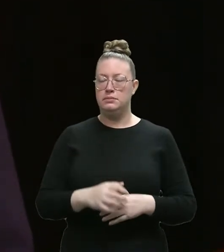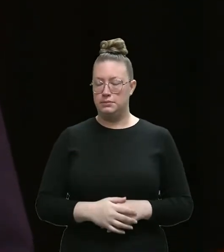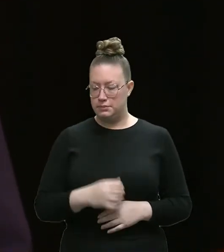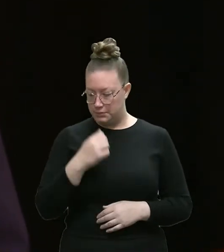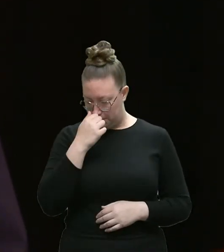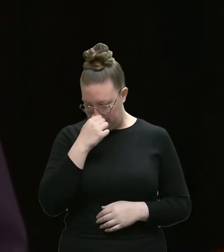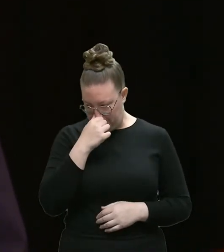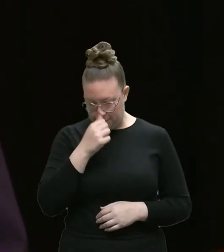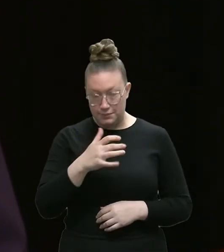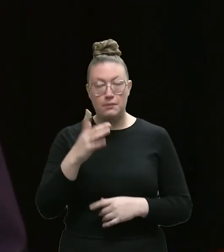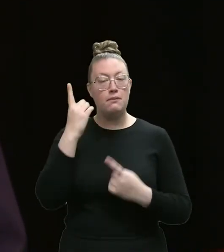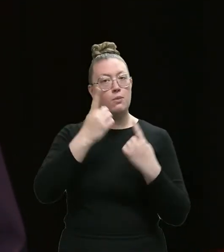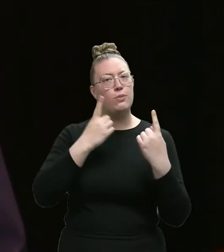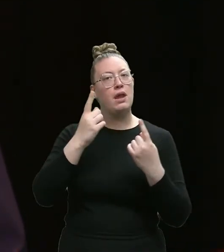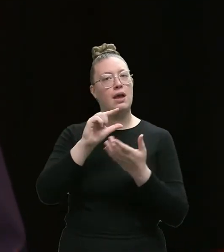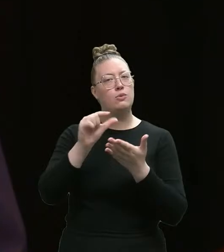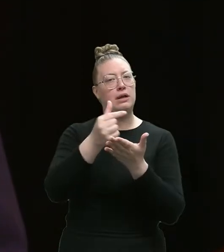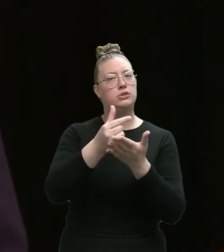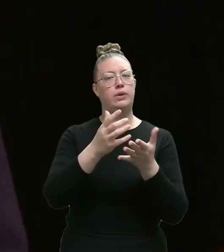of trustees, mike boegner.